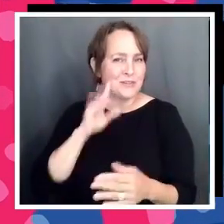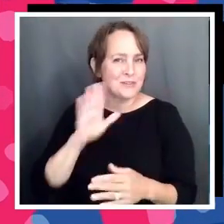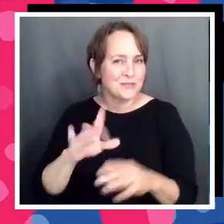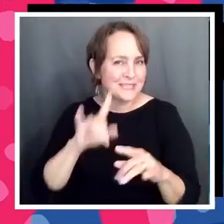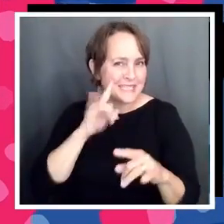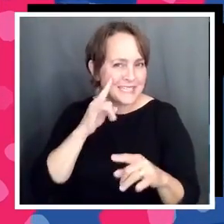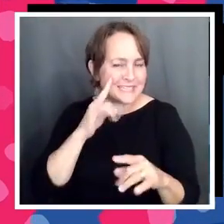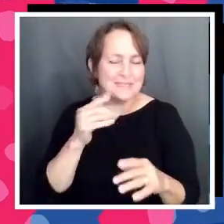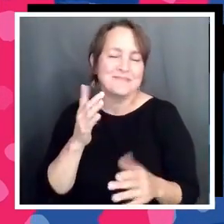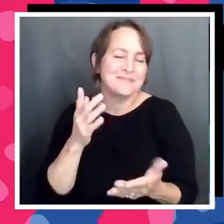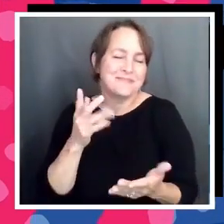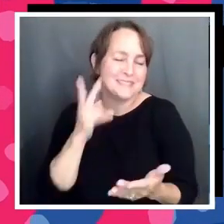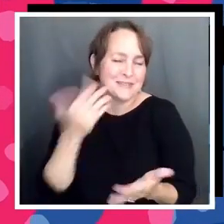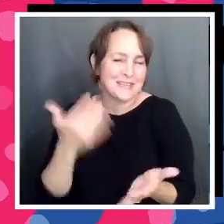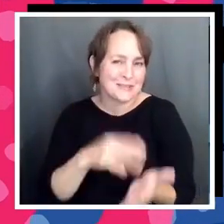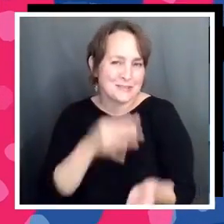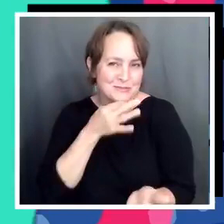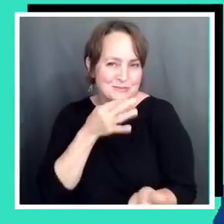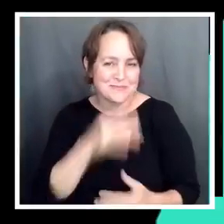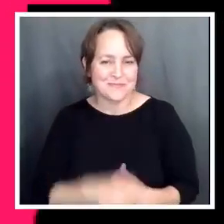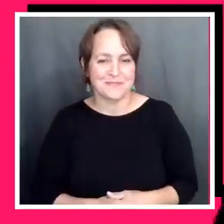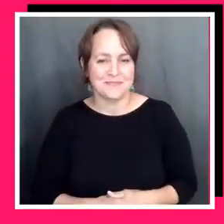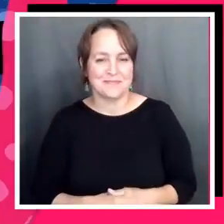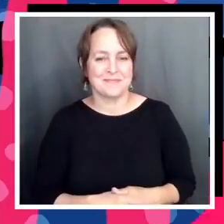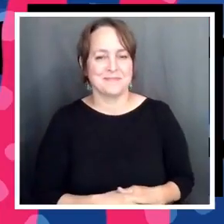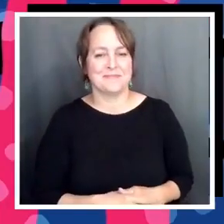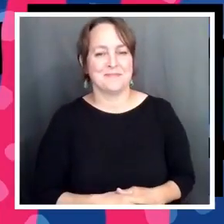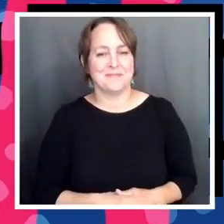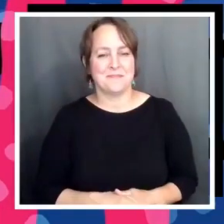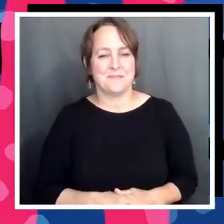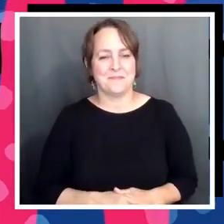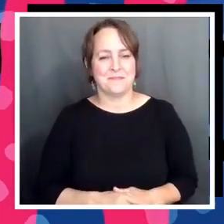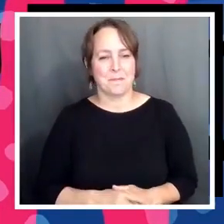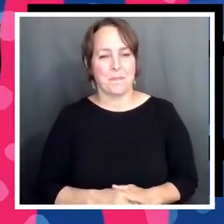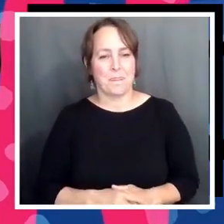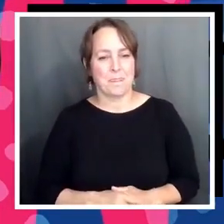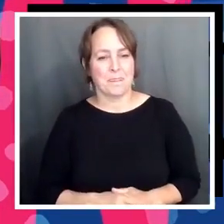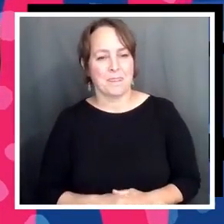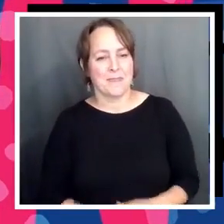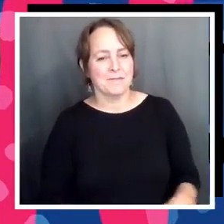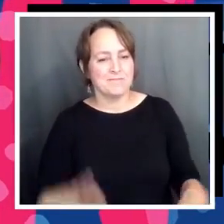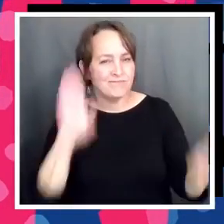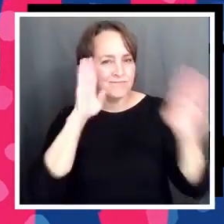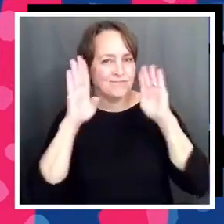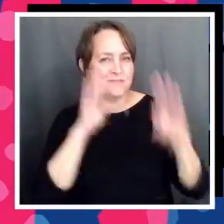WILL BENEFIT FROM THIS AND NEED THIS.THANK YOU SO MUCH JESSICA AND JAMIE.